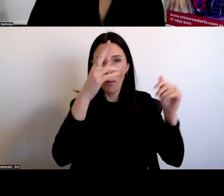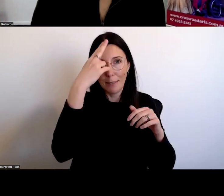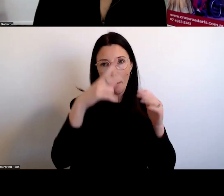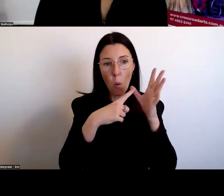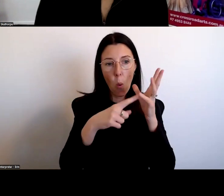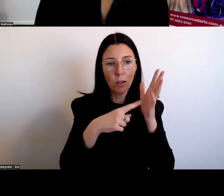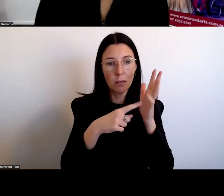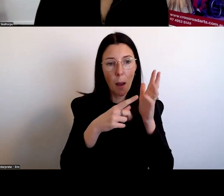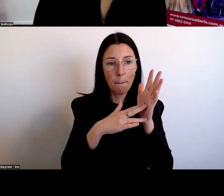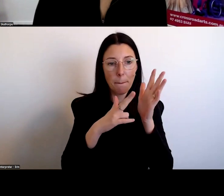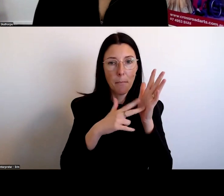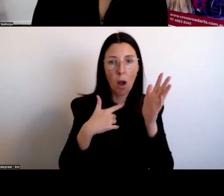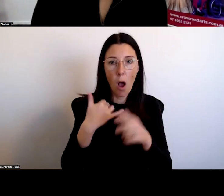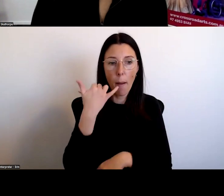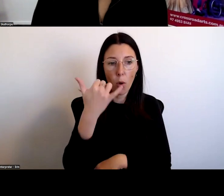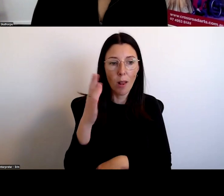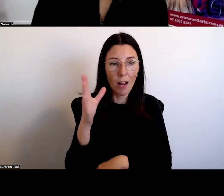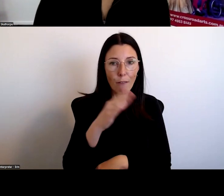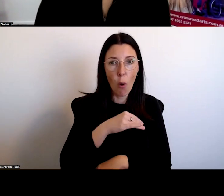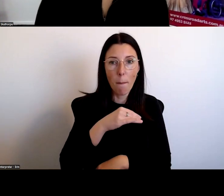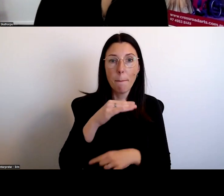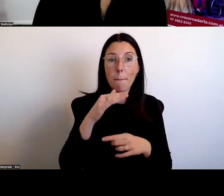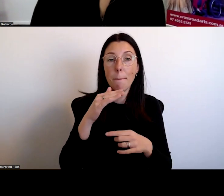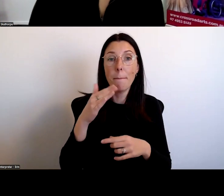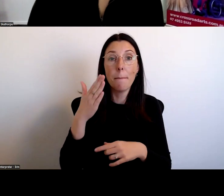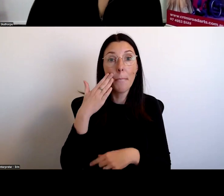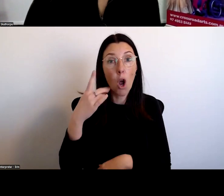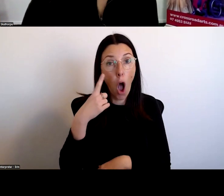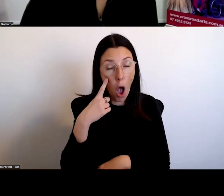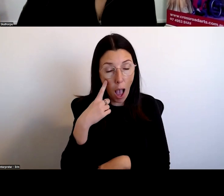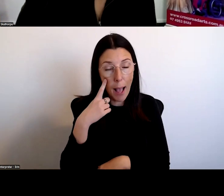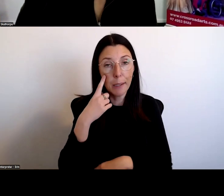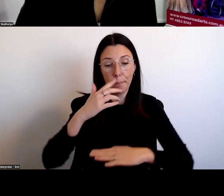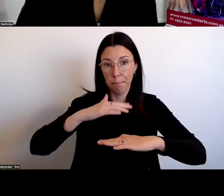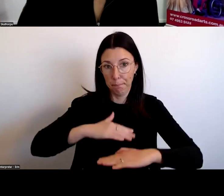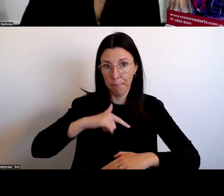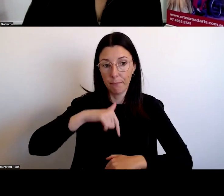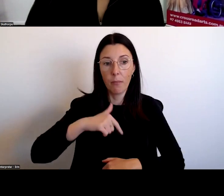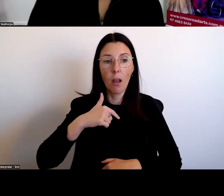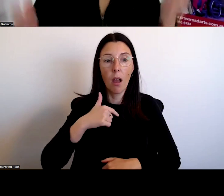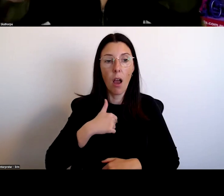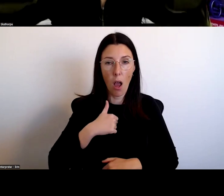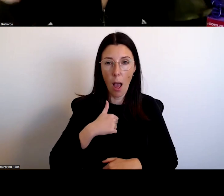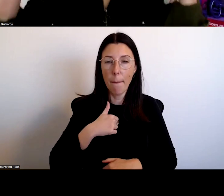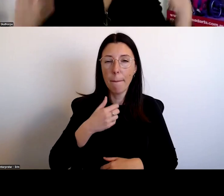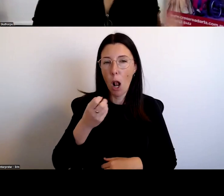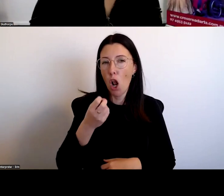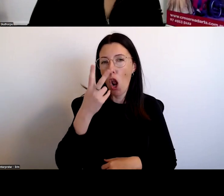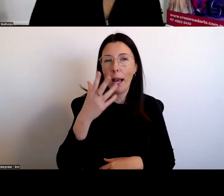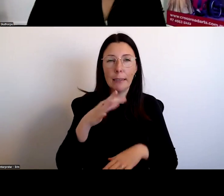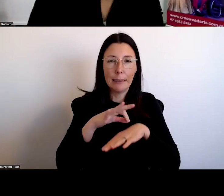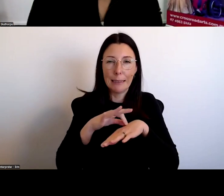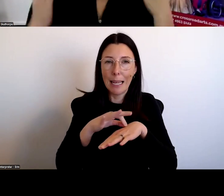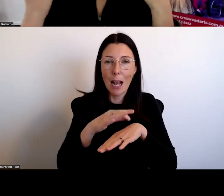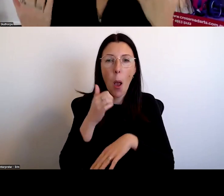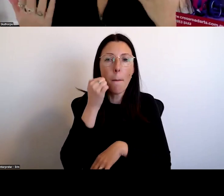am calling on from McKay, I am a fair skinned M?ori wahine with messy, curly brown hair and